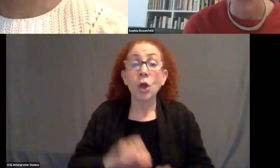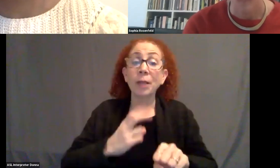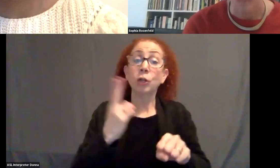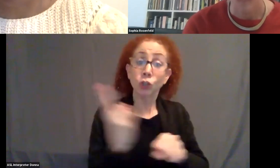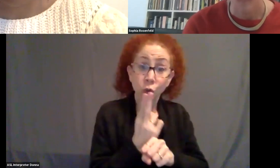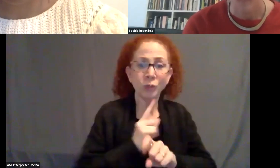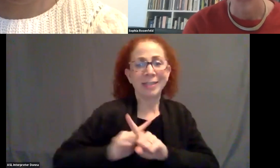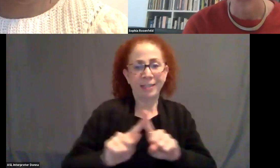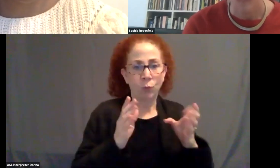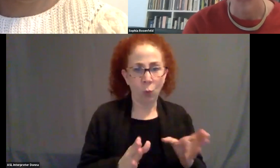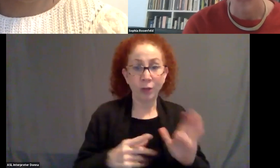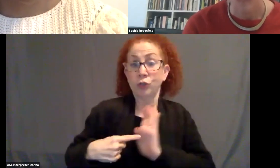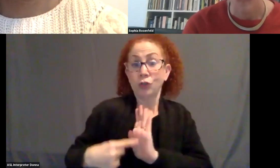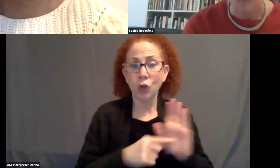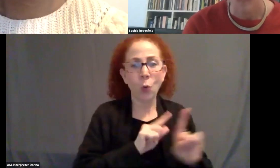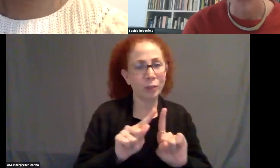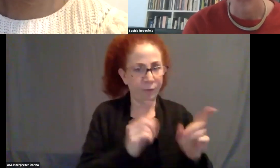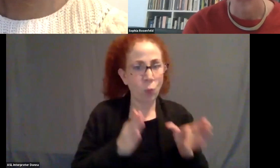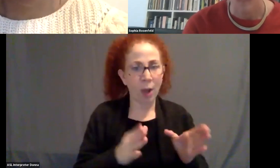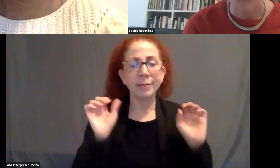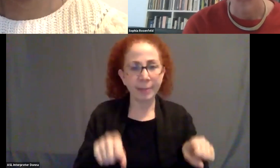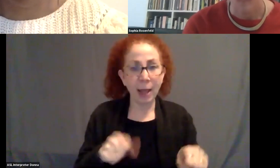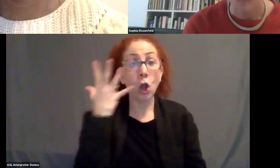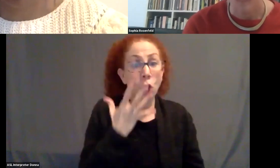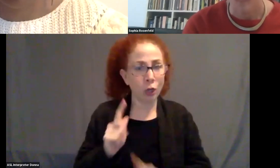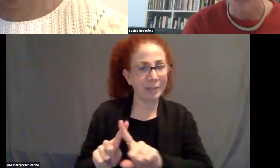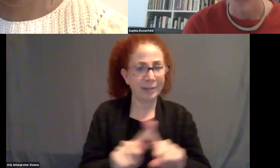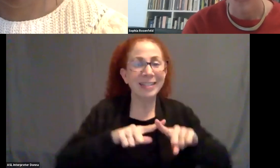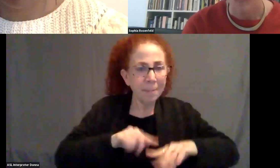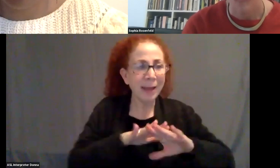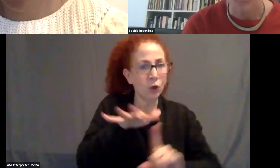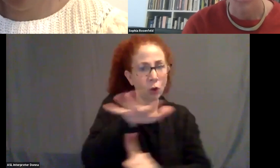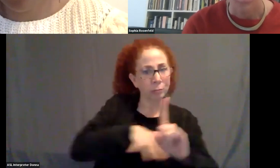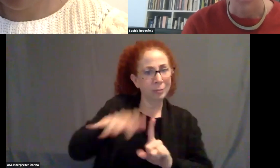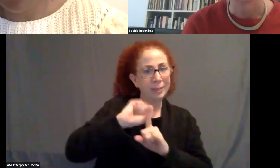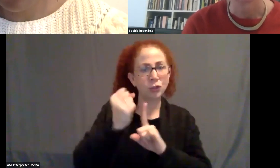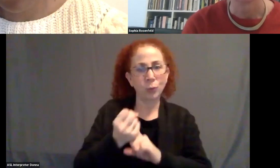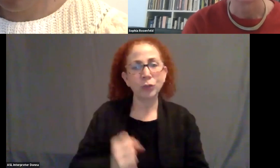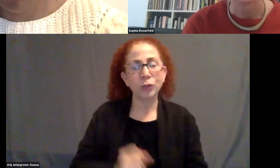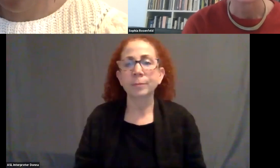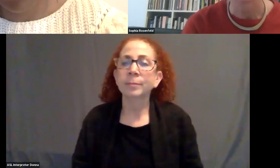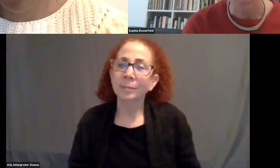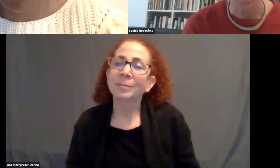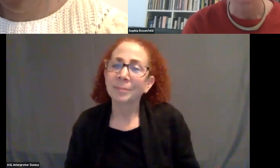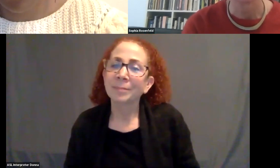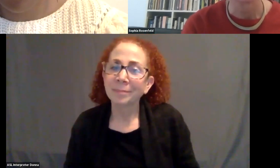or expressed in different ways, depending on the situation. So yes.